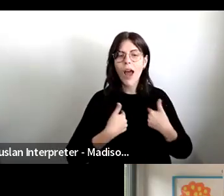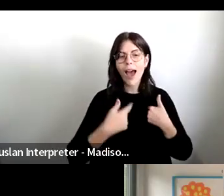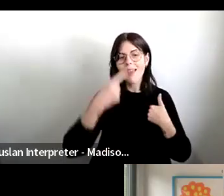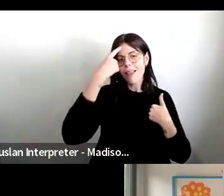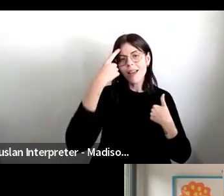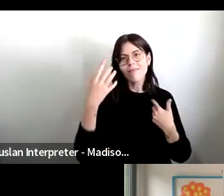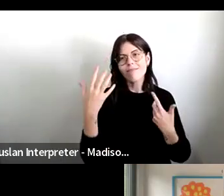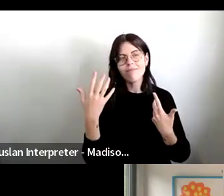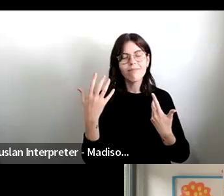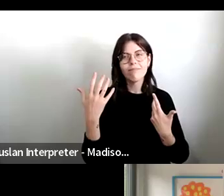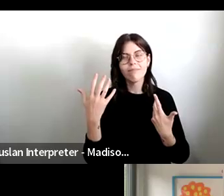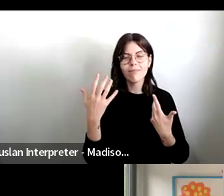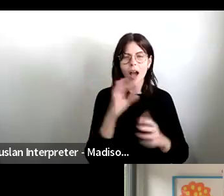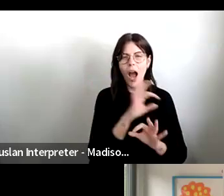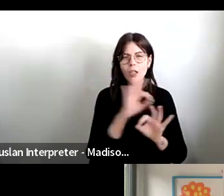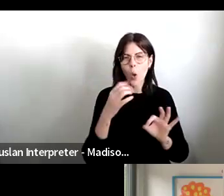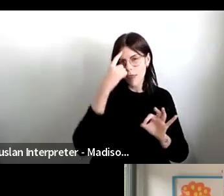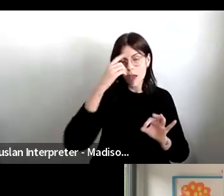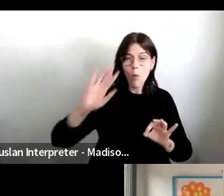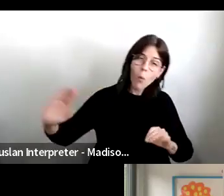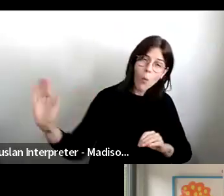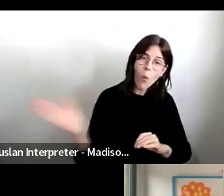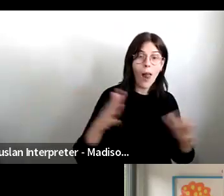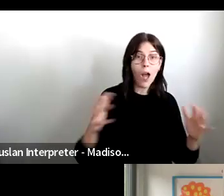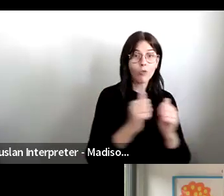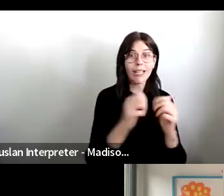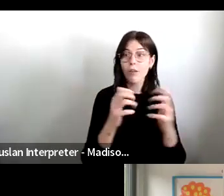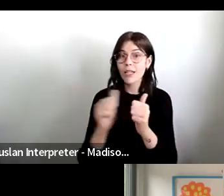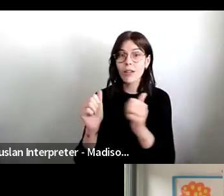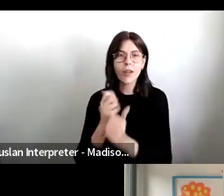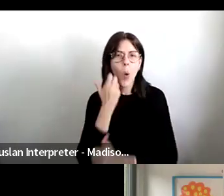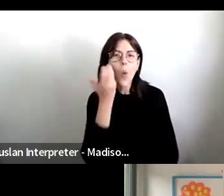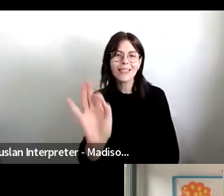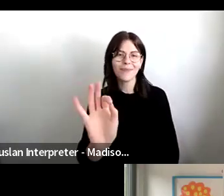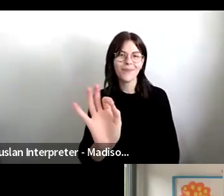So I don't think that everyone agrees all the time, and that's good,